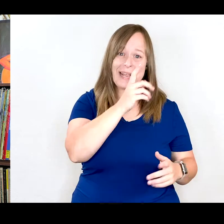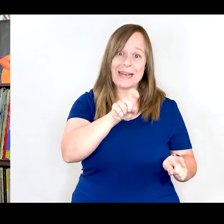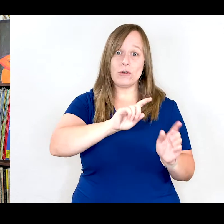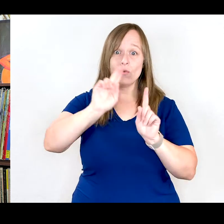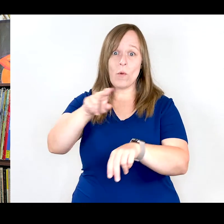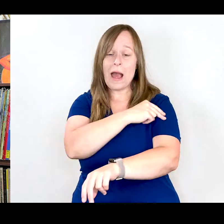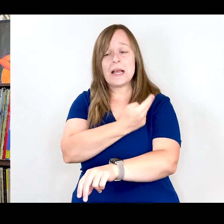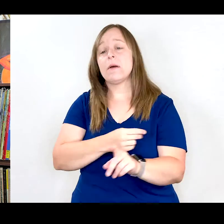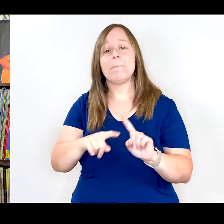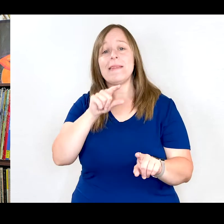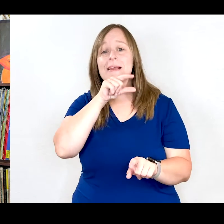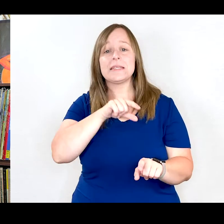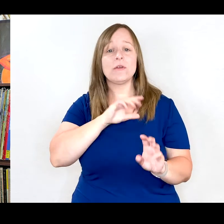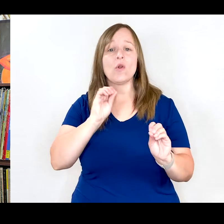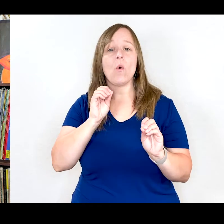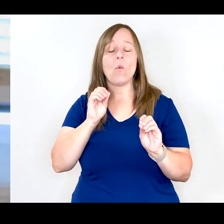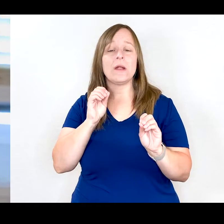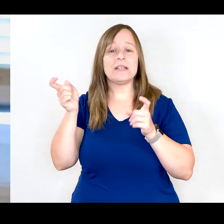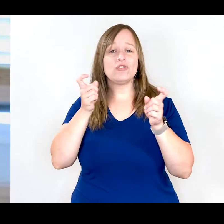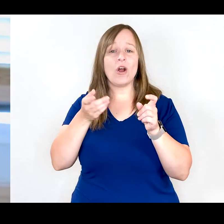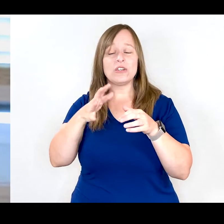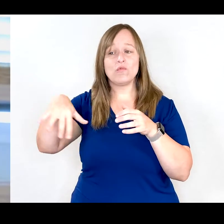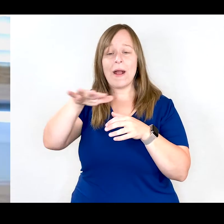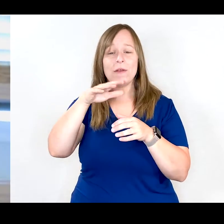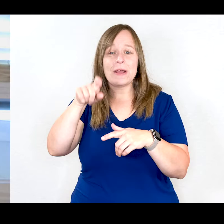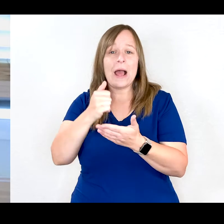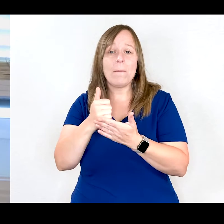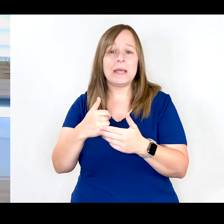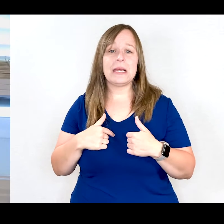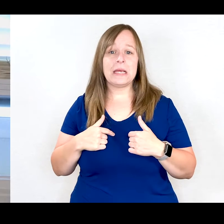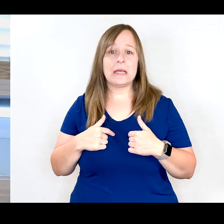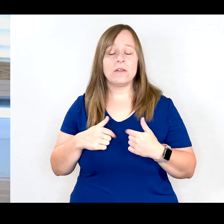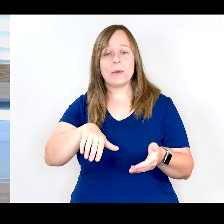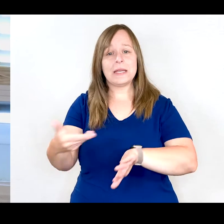and I really needed to go. But this was Thanksgiving and nobody in charge was around.